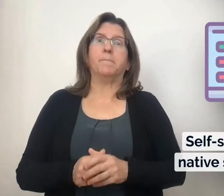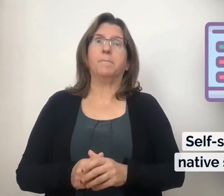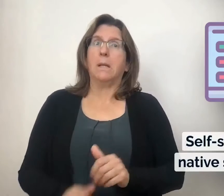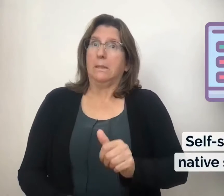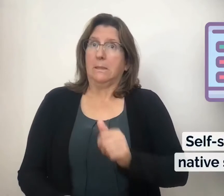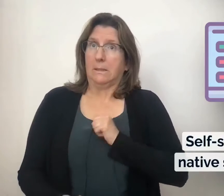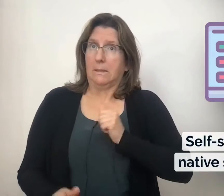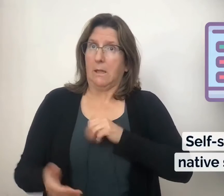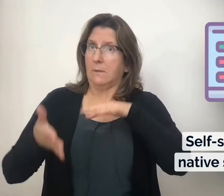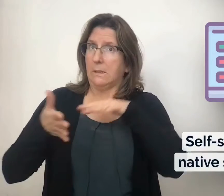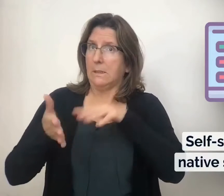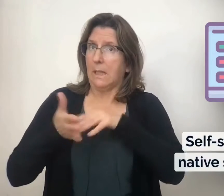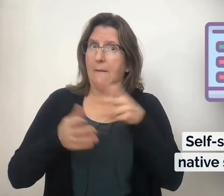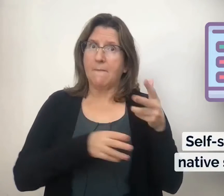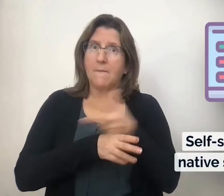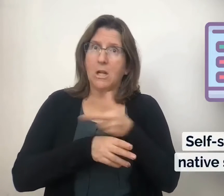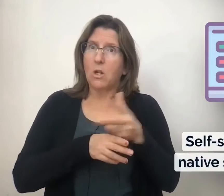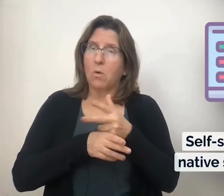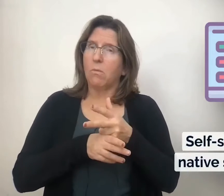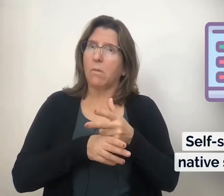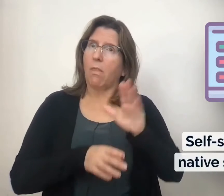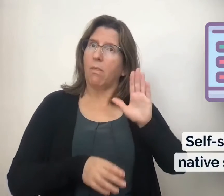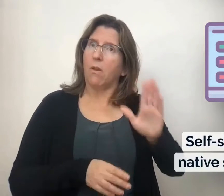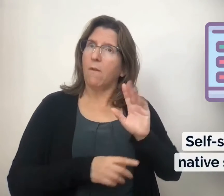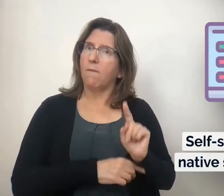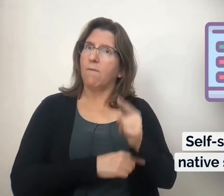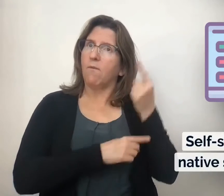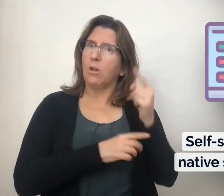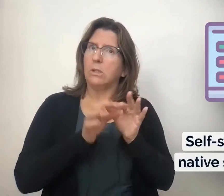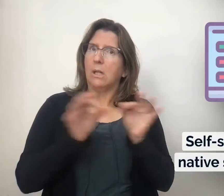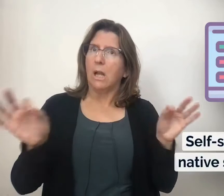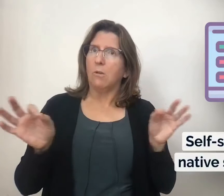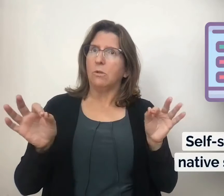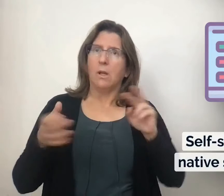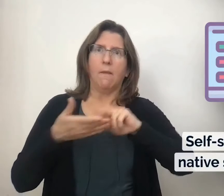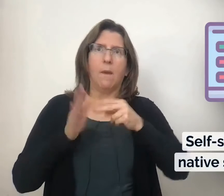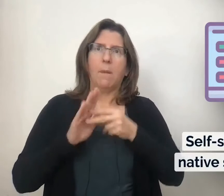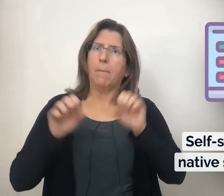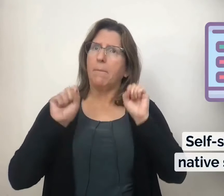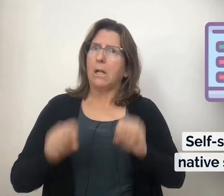These students require self-study videos in their first, native sign language.